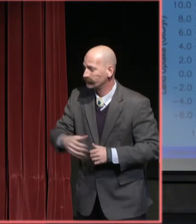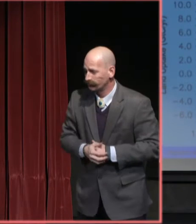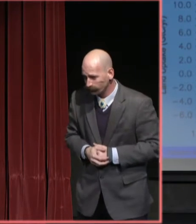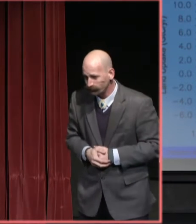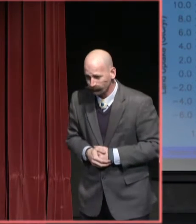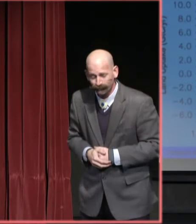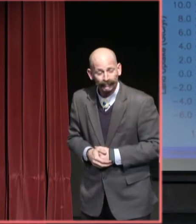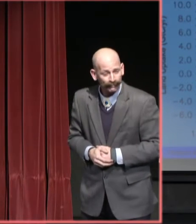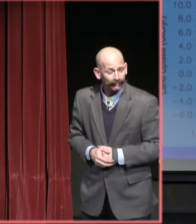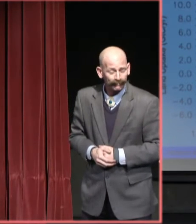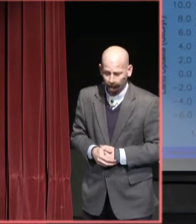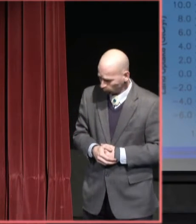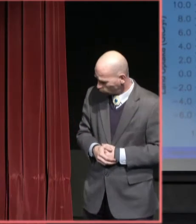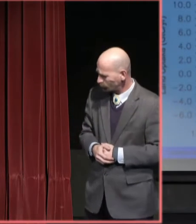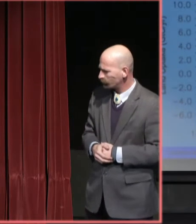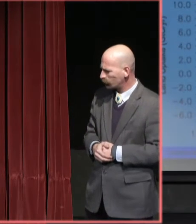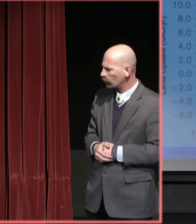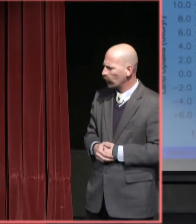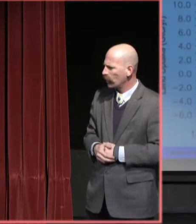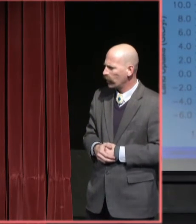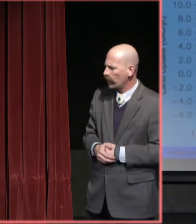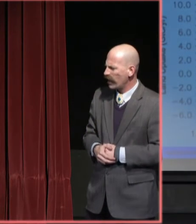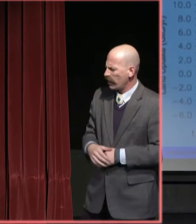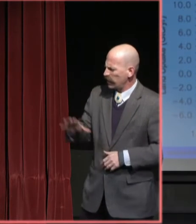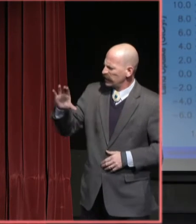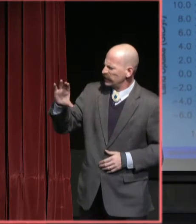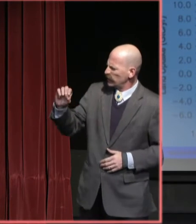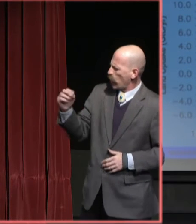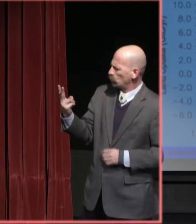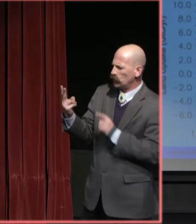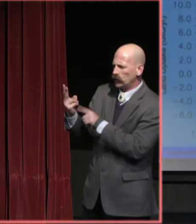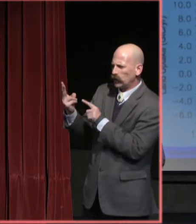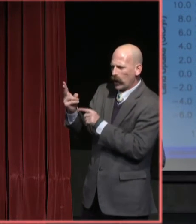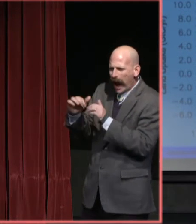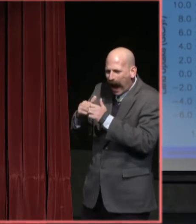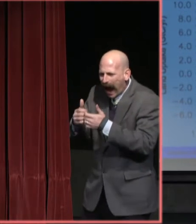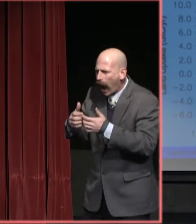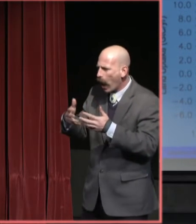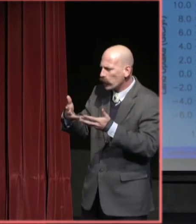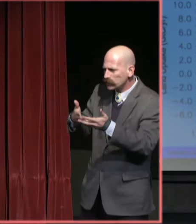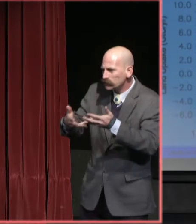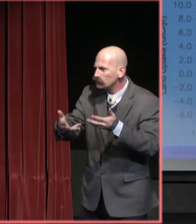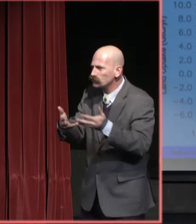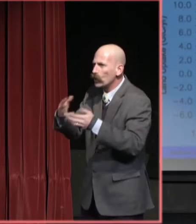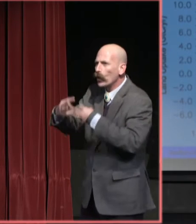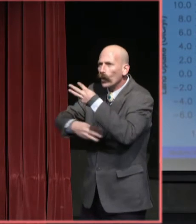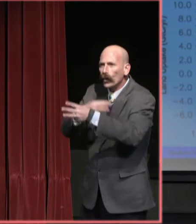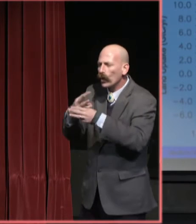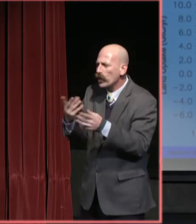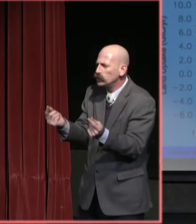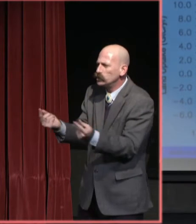So we need to understand the behavior of CO2 better. CO2 is the most important greenhouse gas